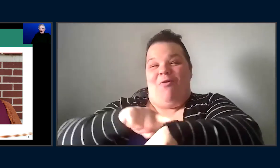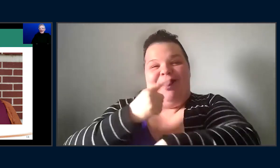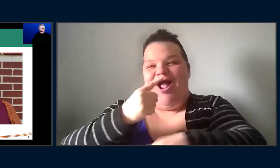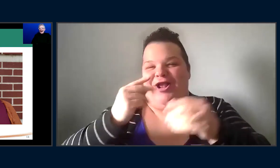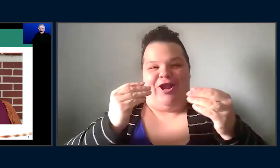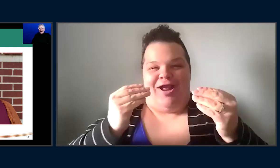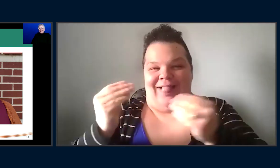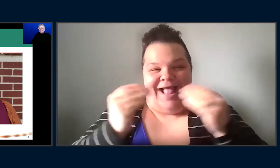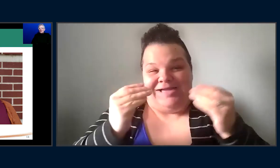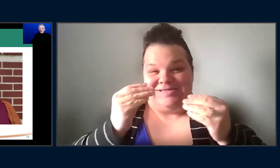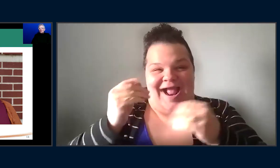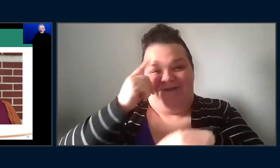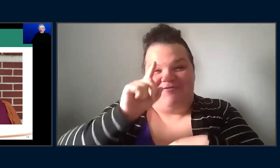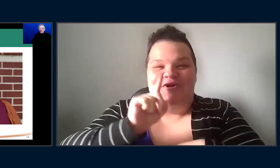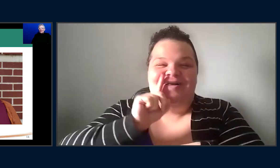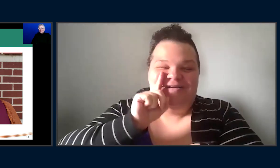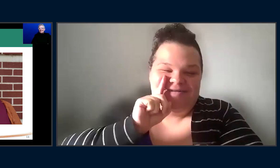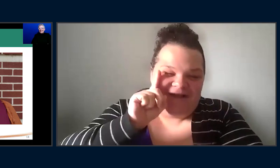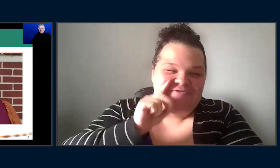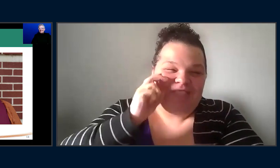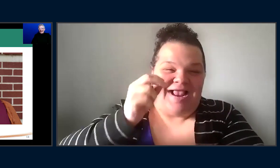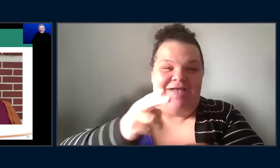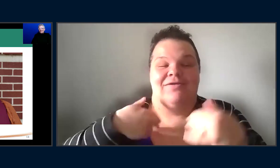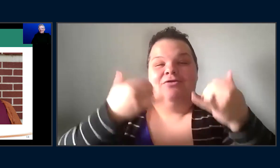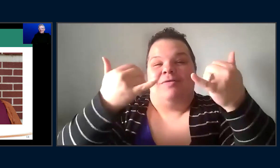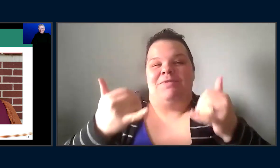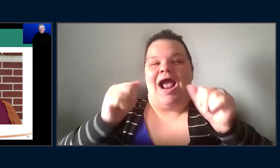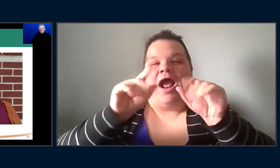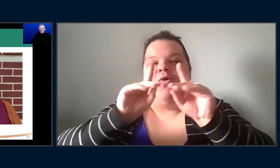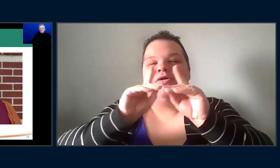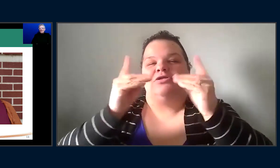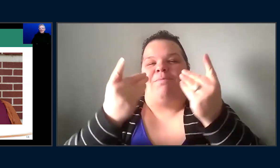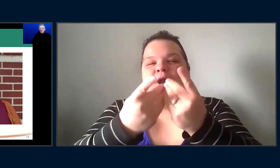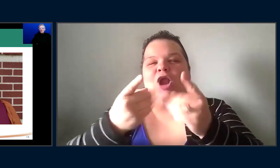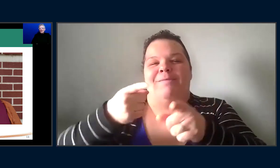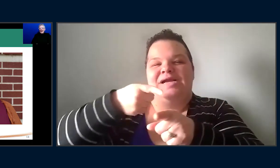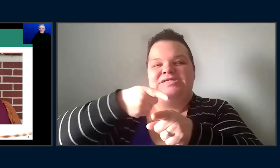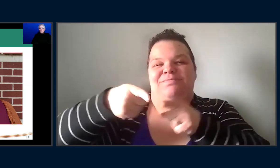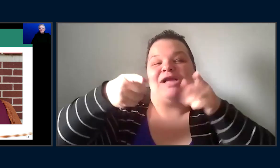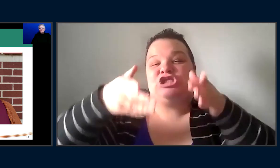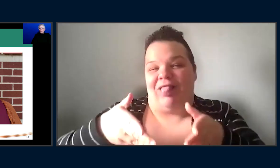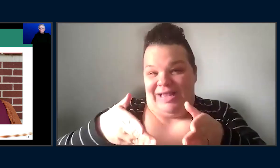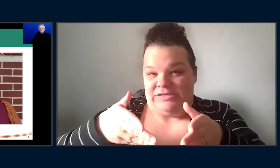As of yesterday, I am no longer the liaison for the deaf, deafblind and hard of hearing.